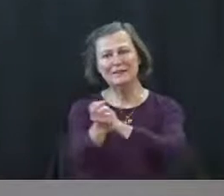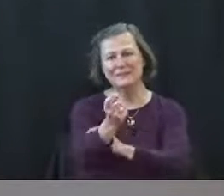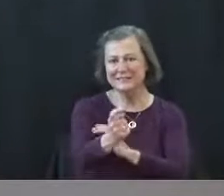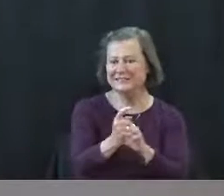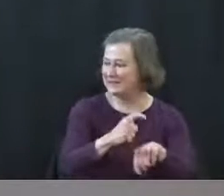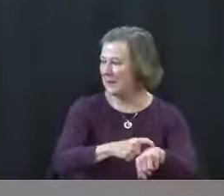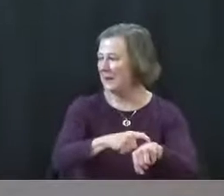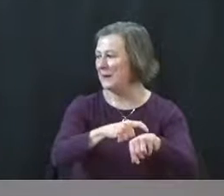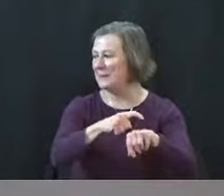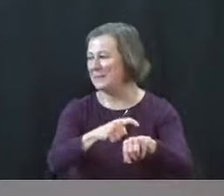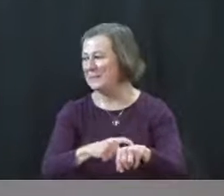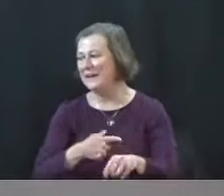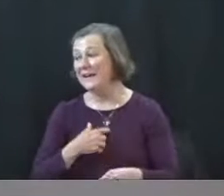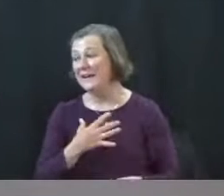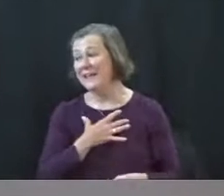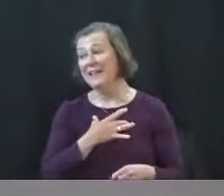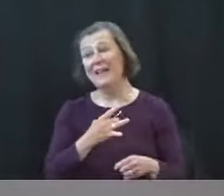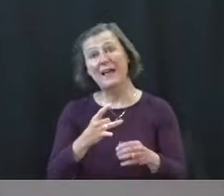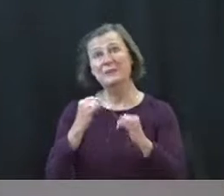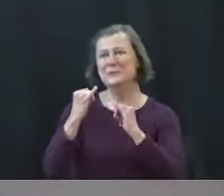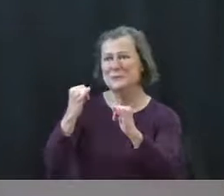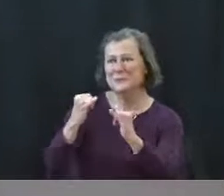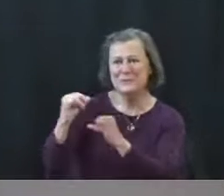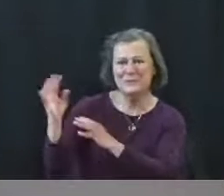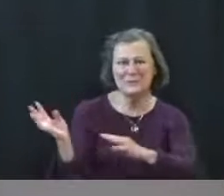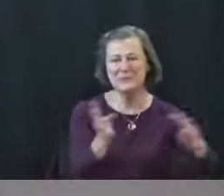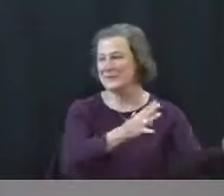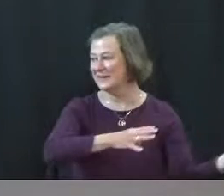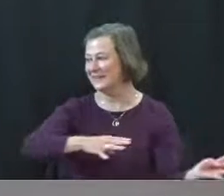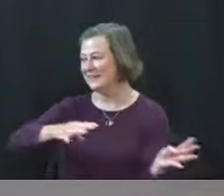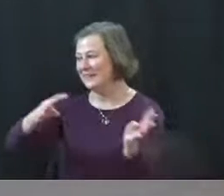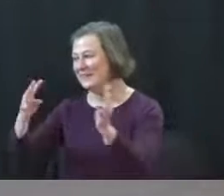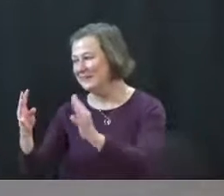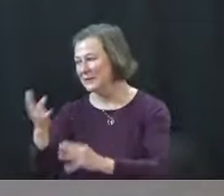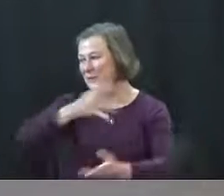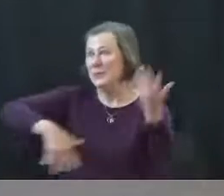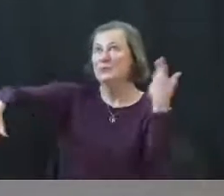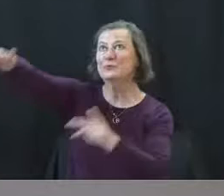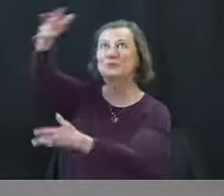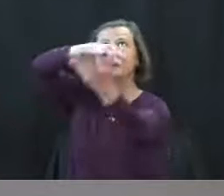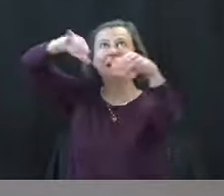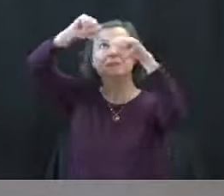I'd like to be that wind, I'd swirl and shape the sky.